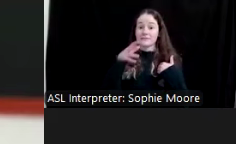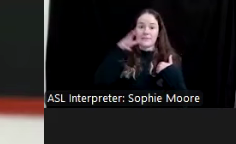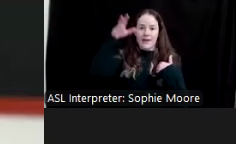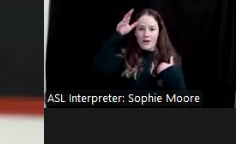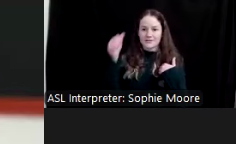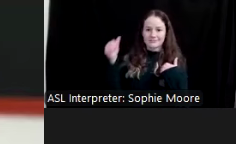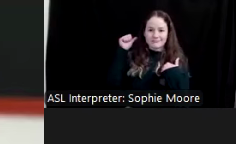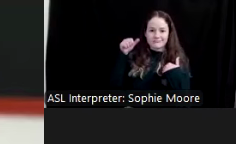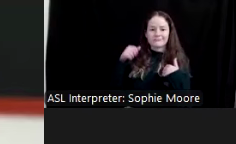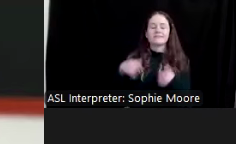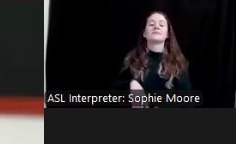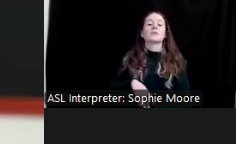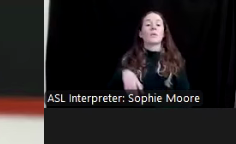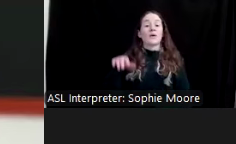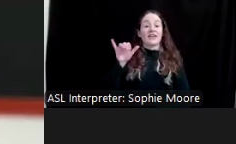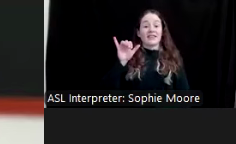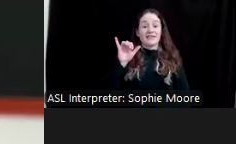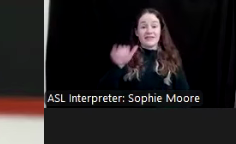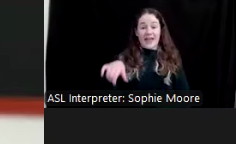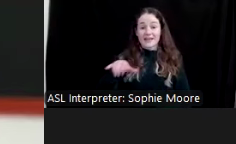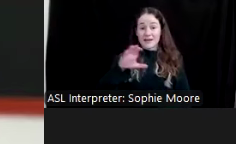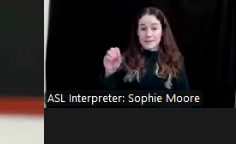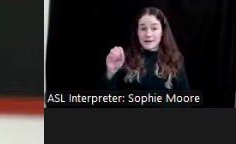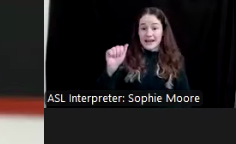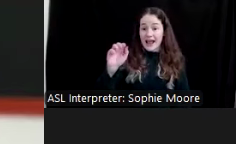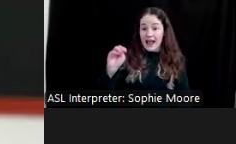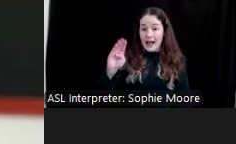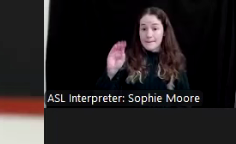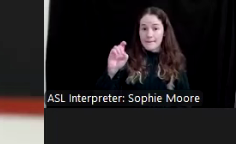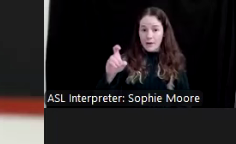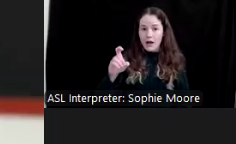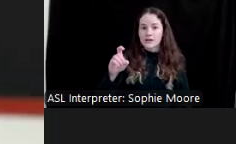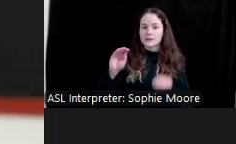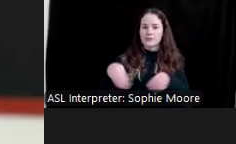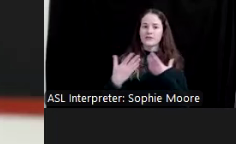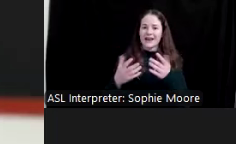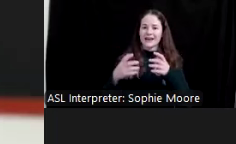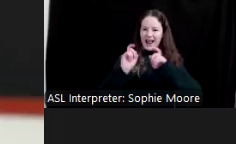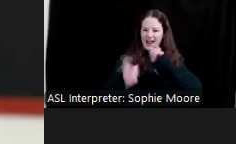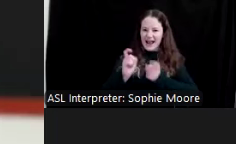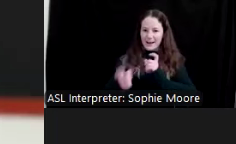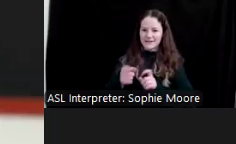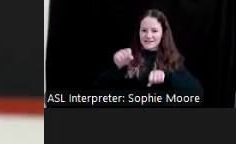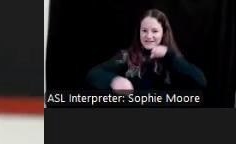provide adaptive cycling opportunities for people. And I know here in Kentucky, there are several different chapters